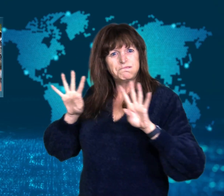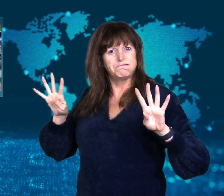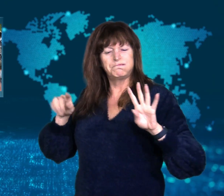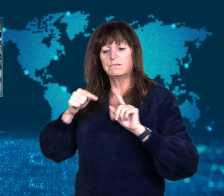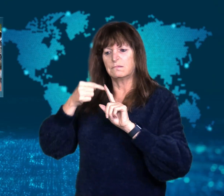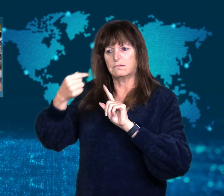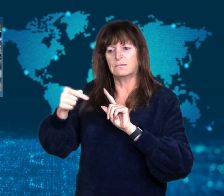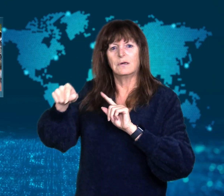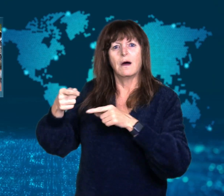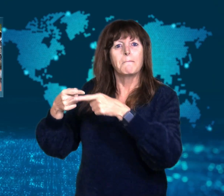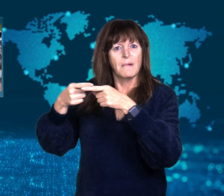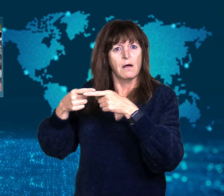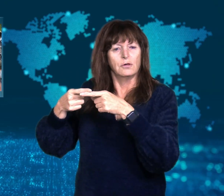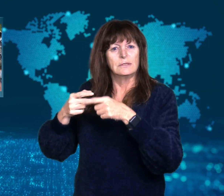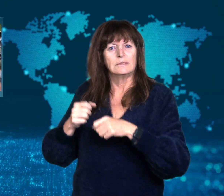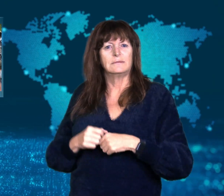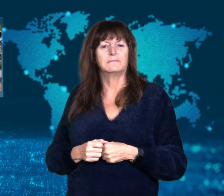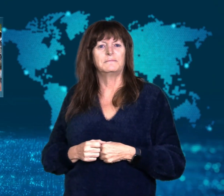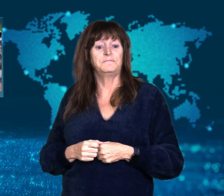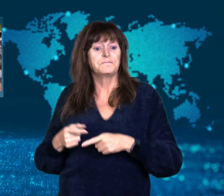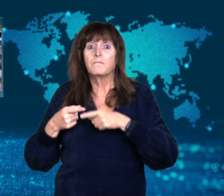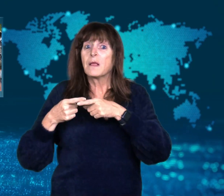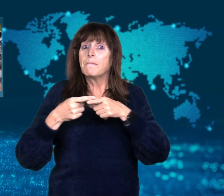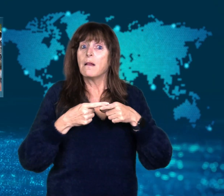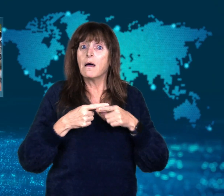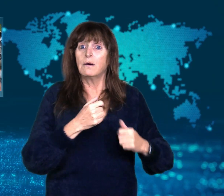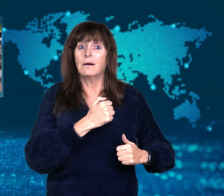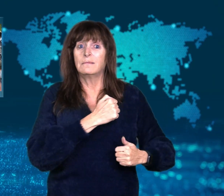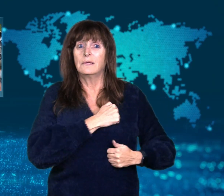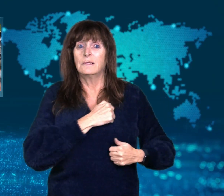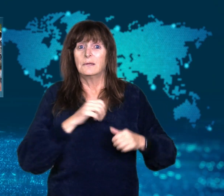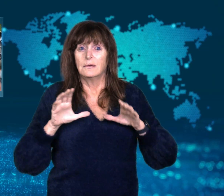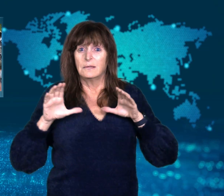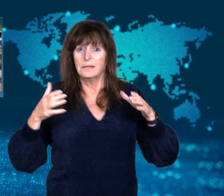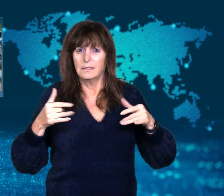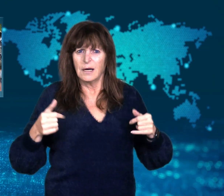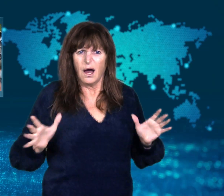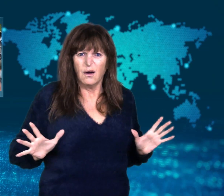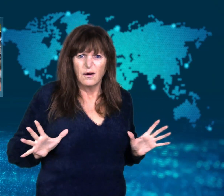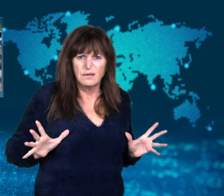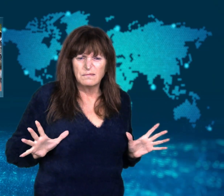Belarusian military forces are moving toward the migrant